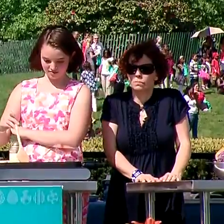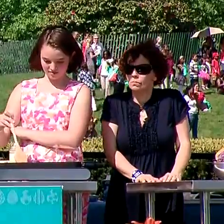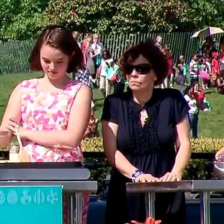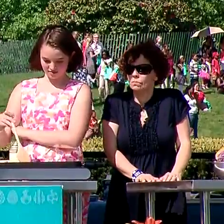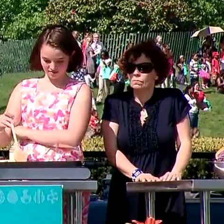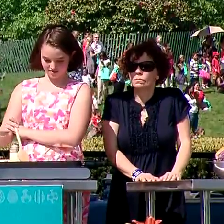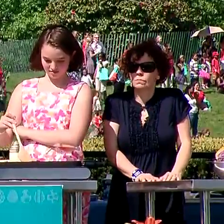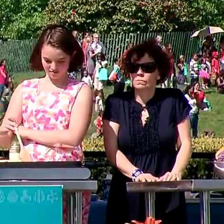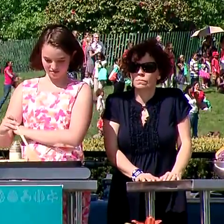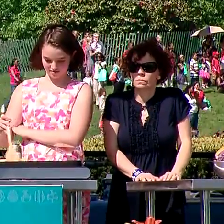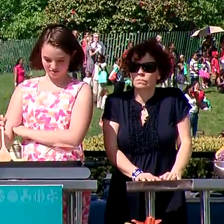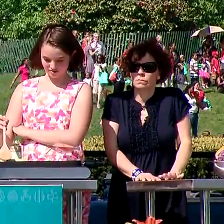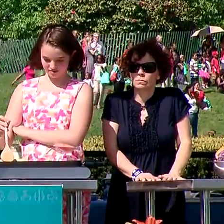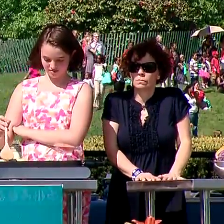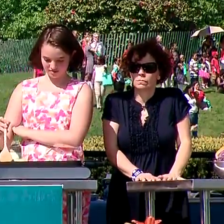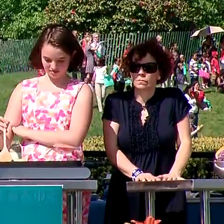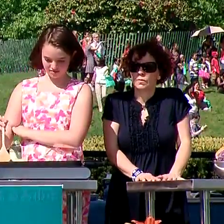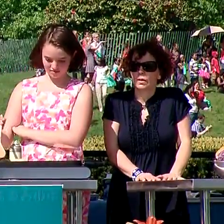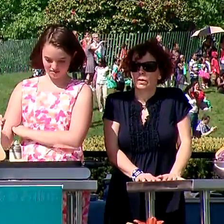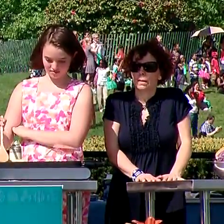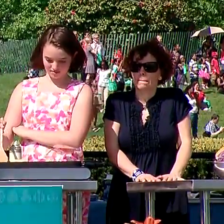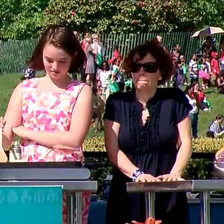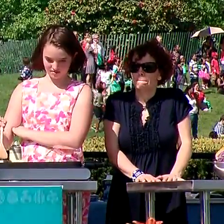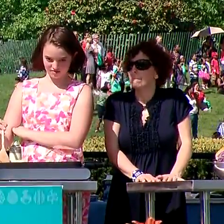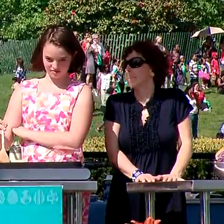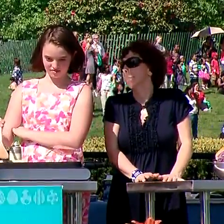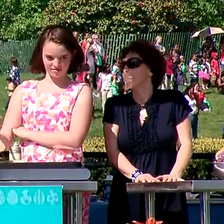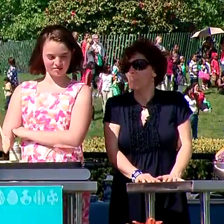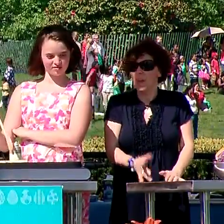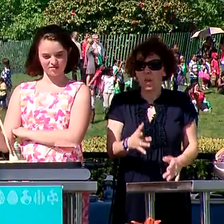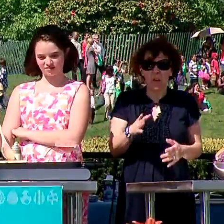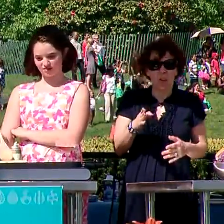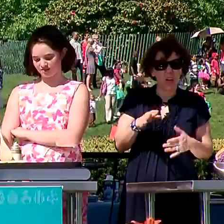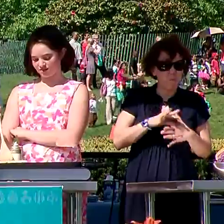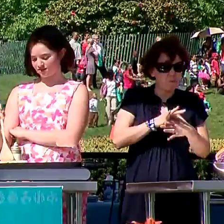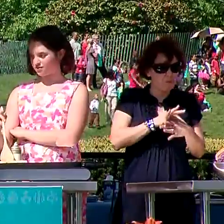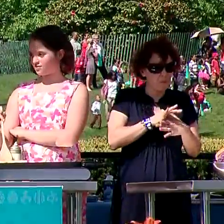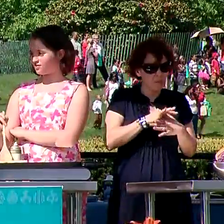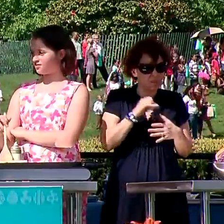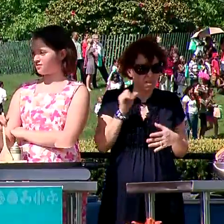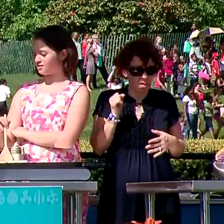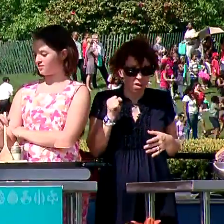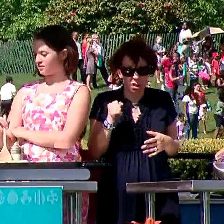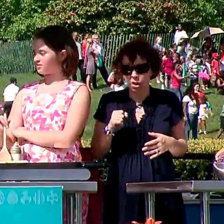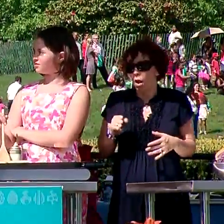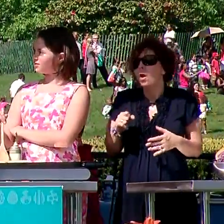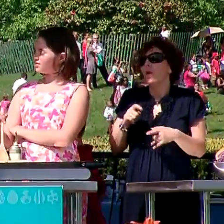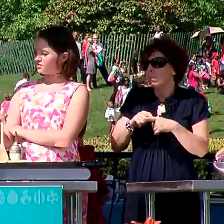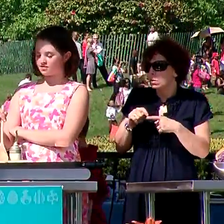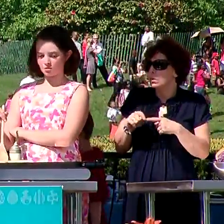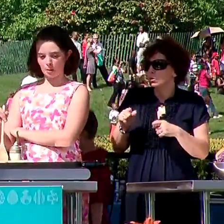You like beef, you put beef in your quesadilla, and some beans? Oh, not beans? Yes, you would put the black beans in yours?